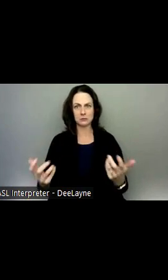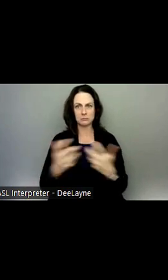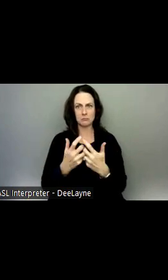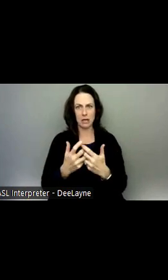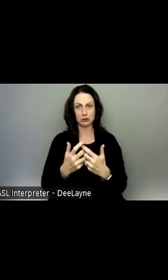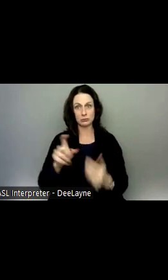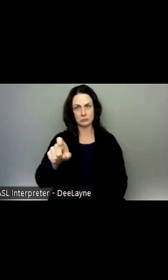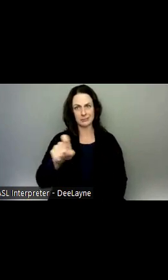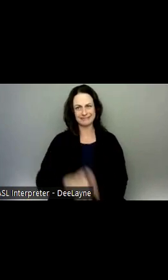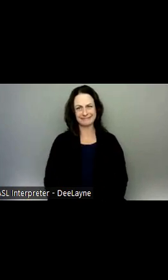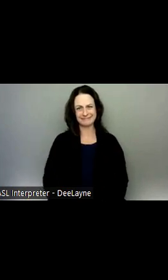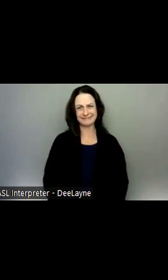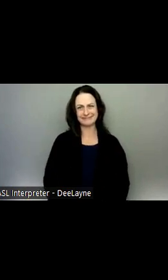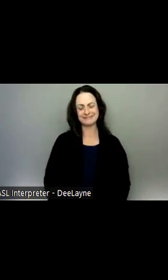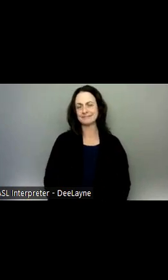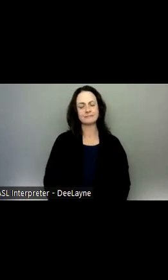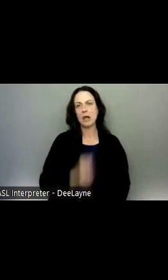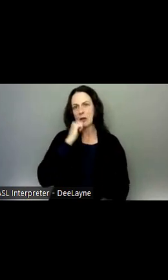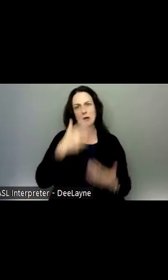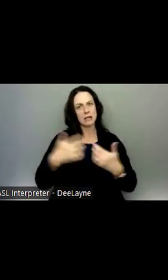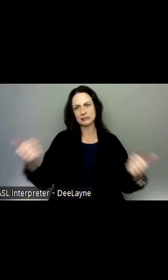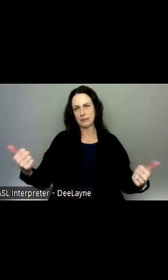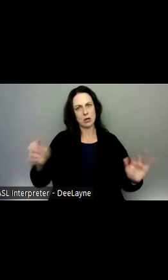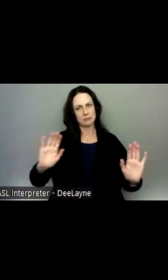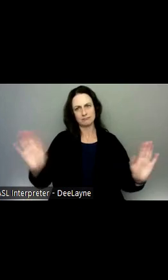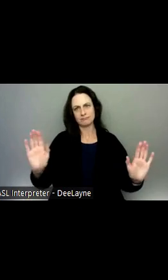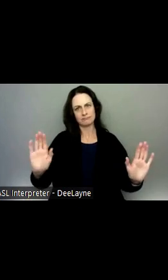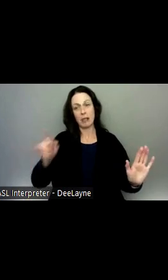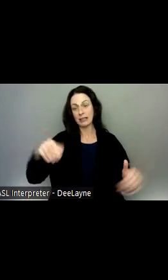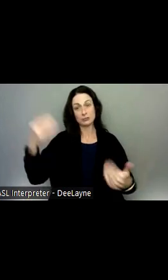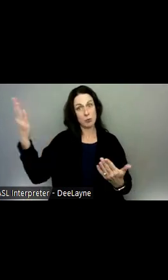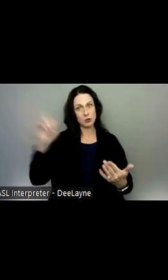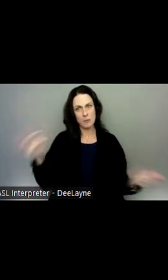So those two things are not separate from each other, but in the proposal they align.